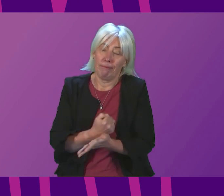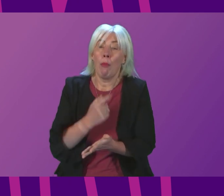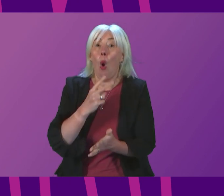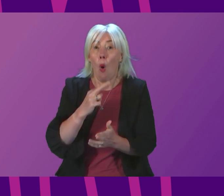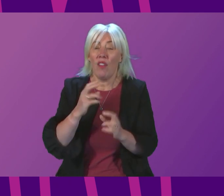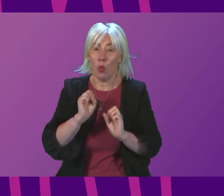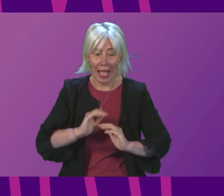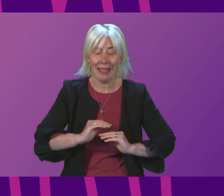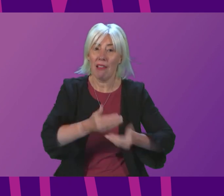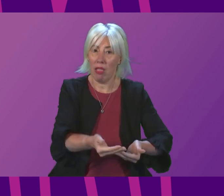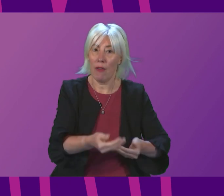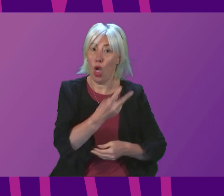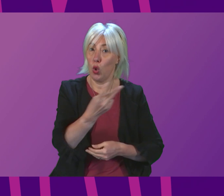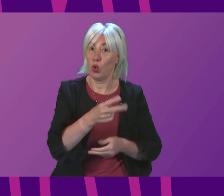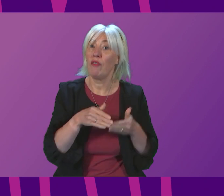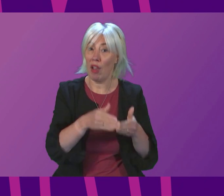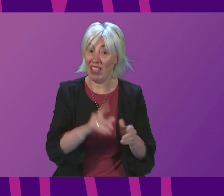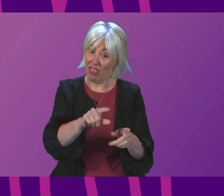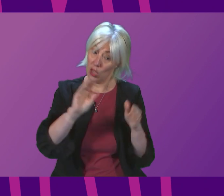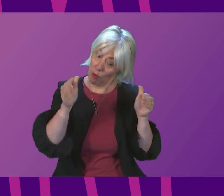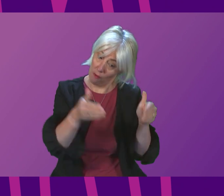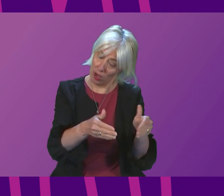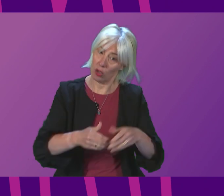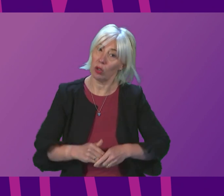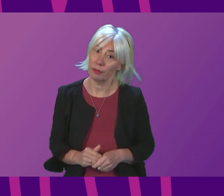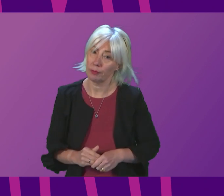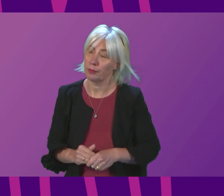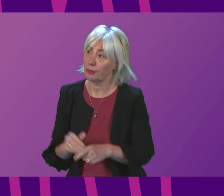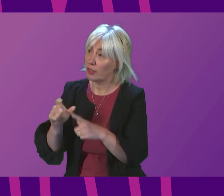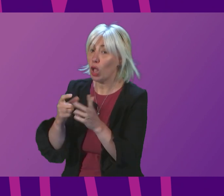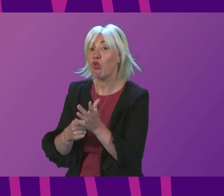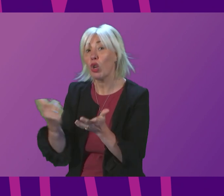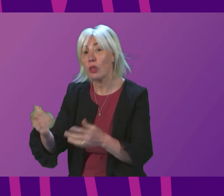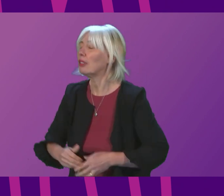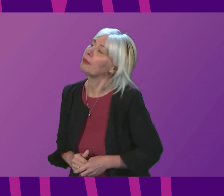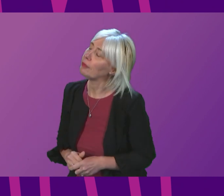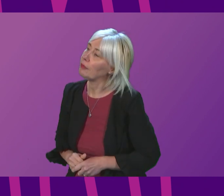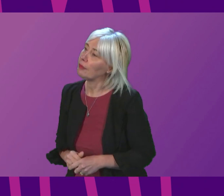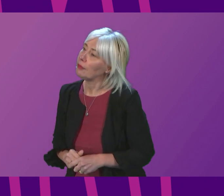That is what we continue to focus on.